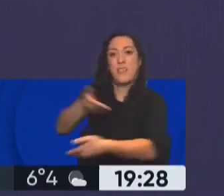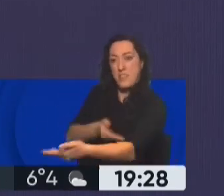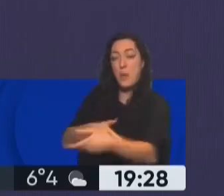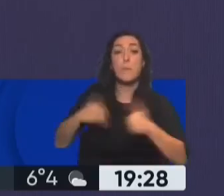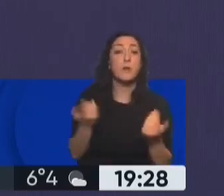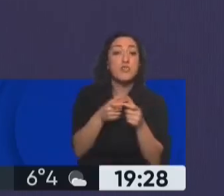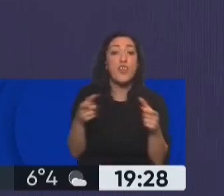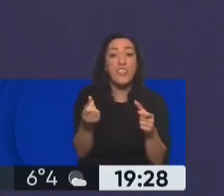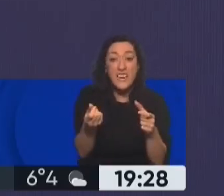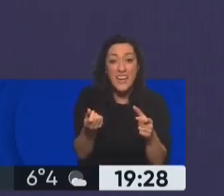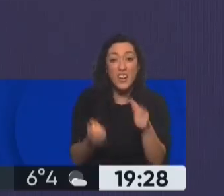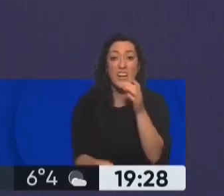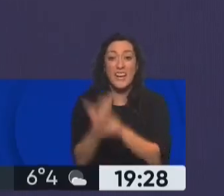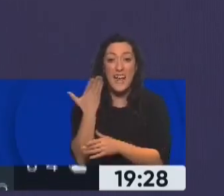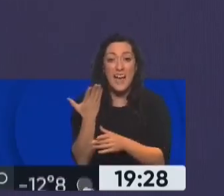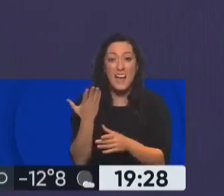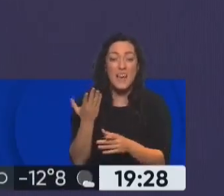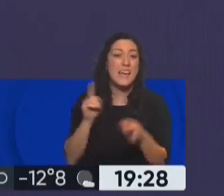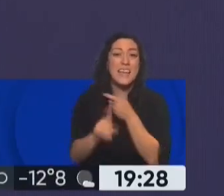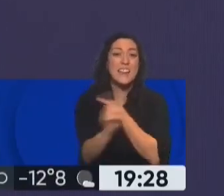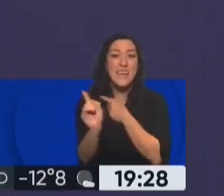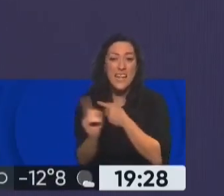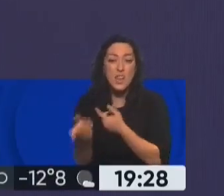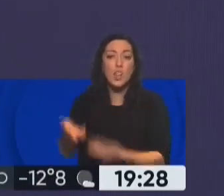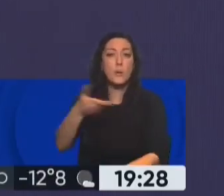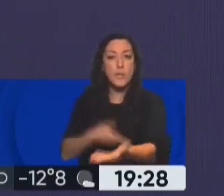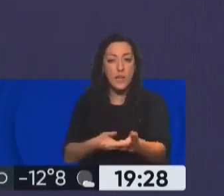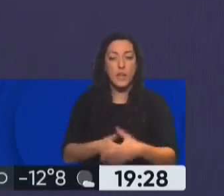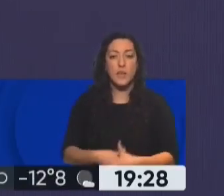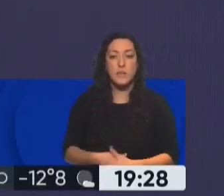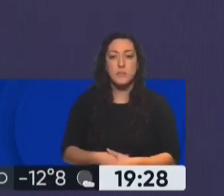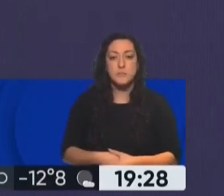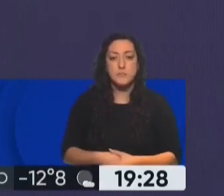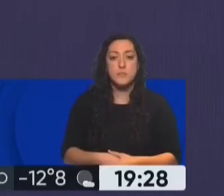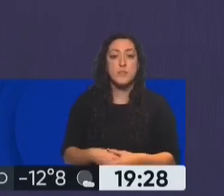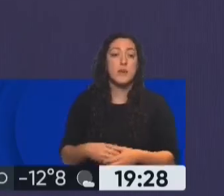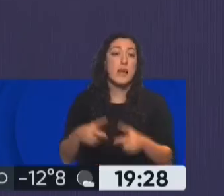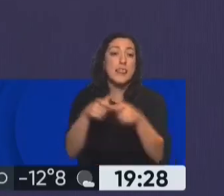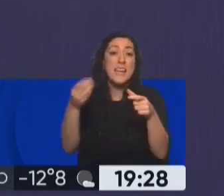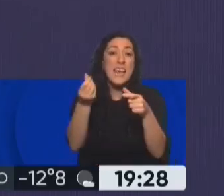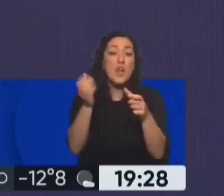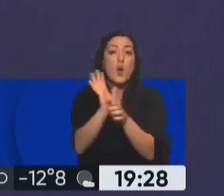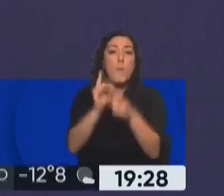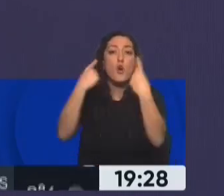The good of indirect exchange is a good that is used to make transactions.